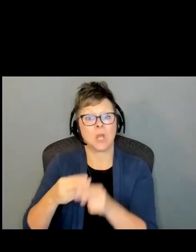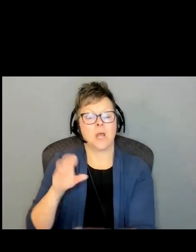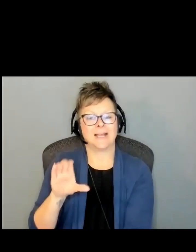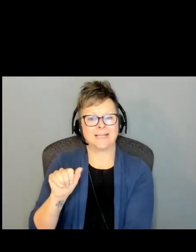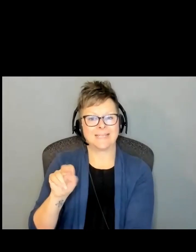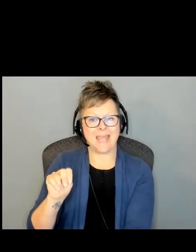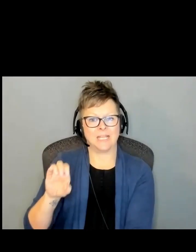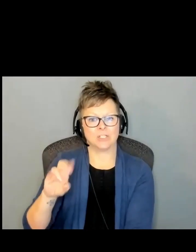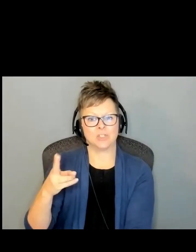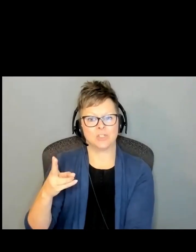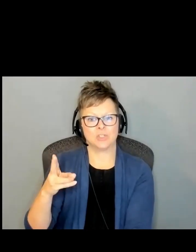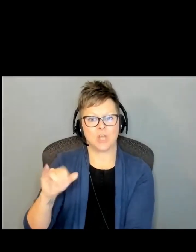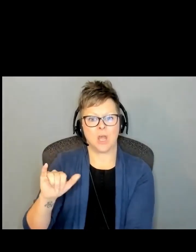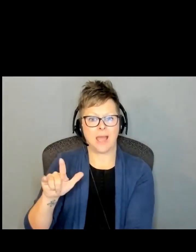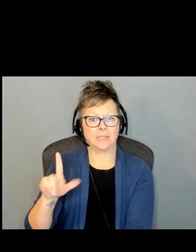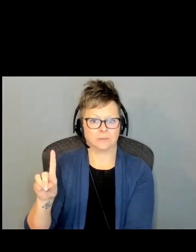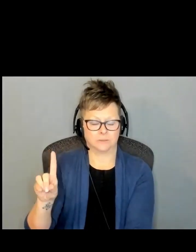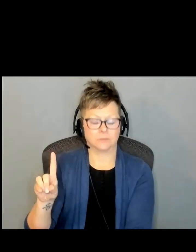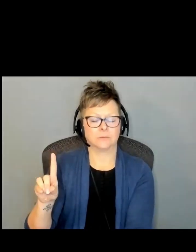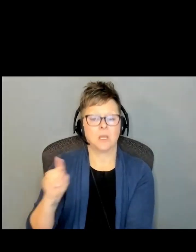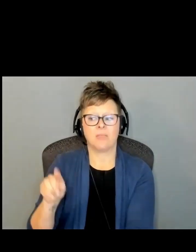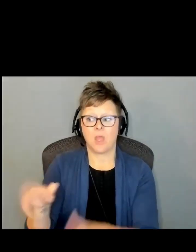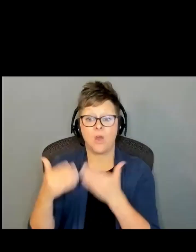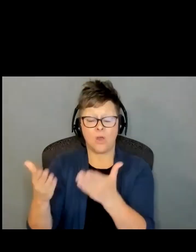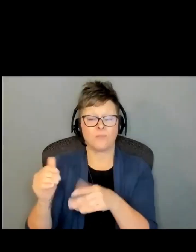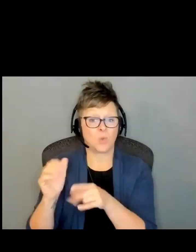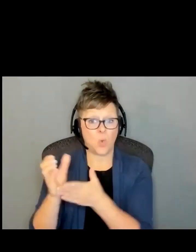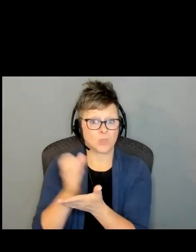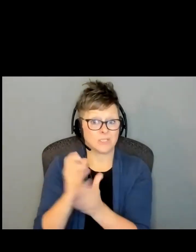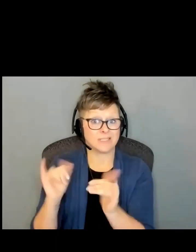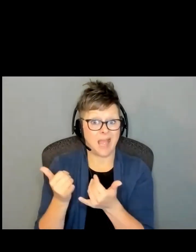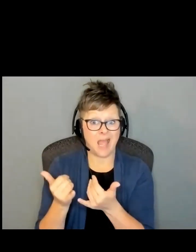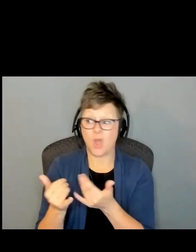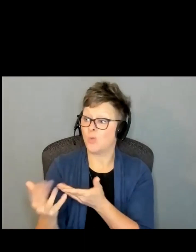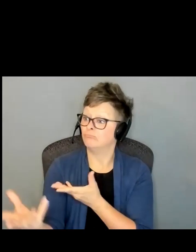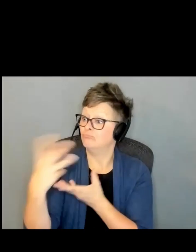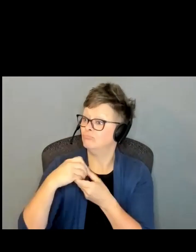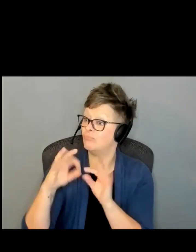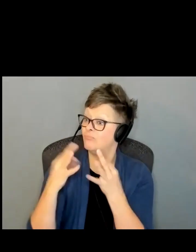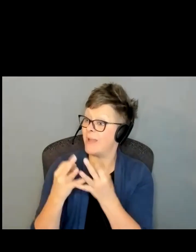And they offer practical courses of how you engage families of children with disabilities